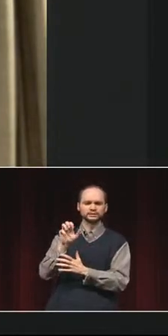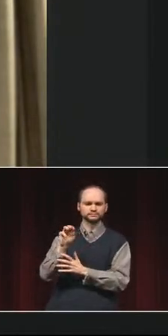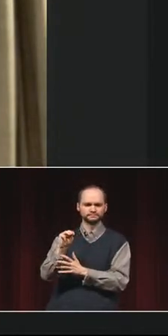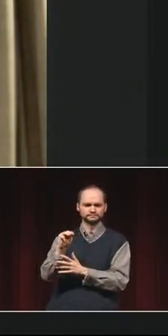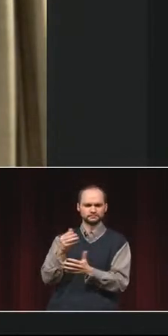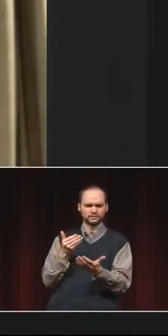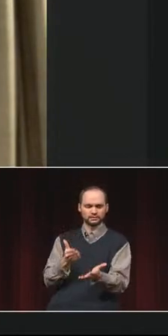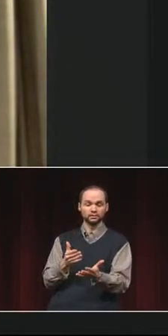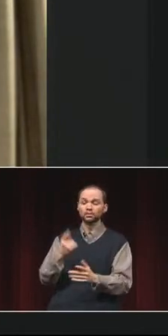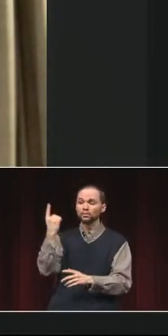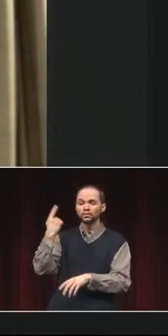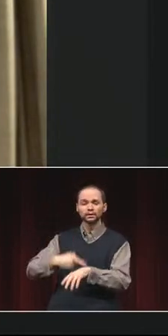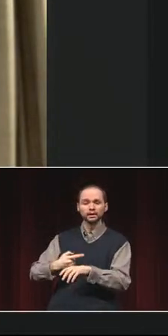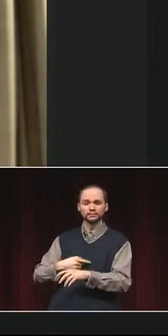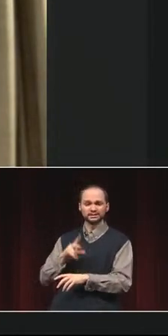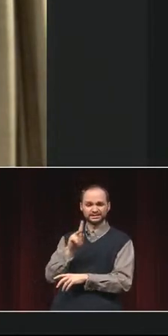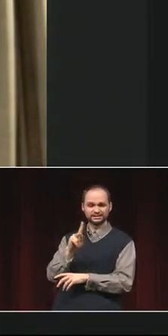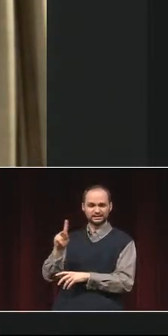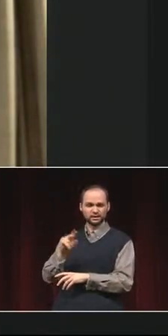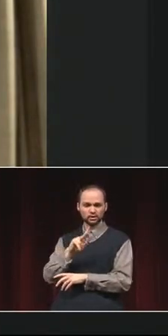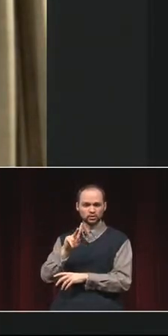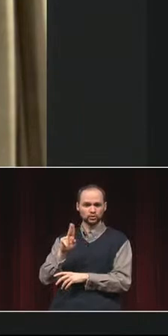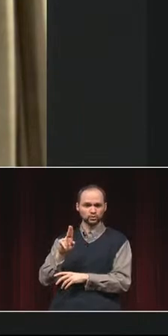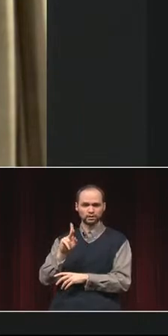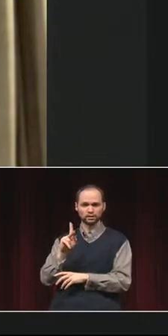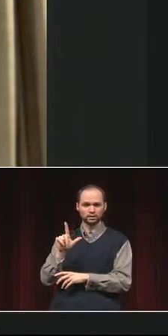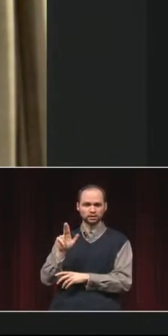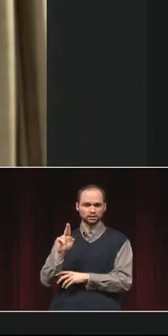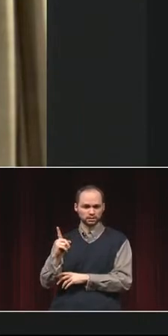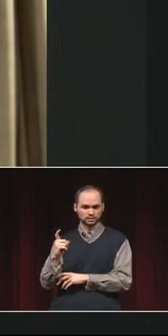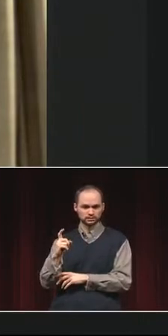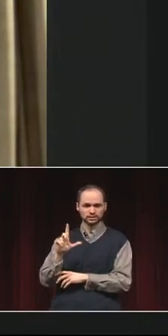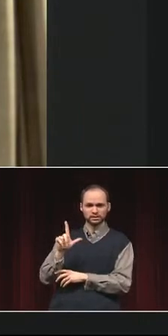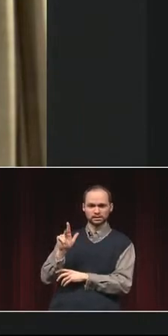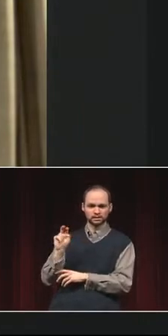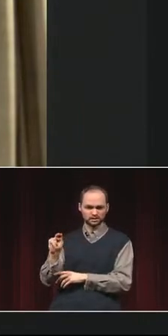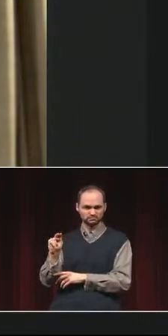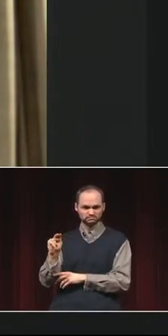grandfather stood on the front porch guarding the house with a shotgun.